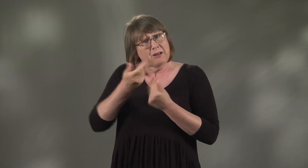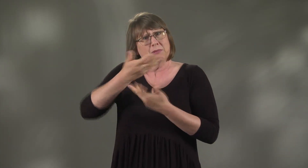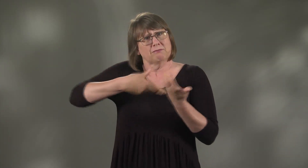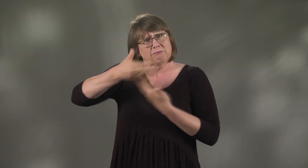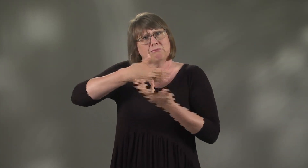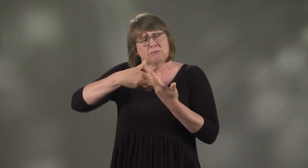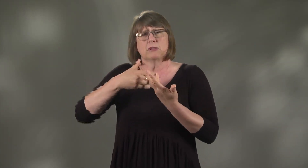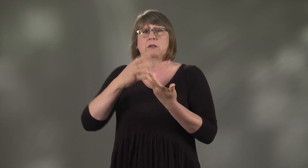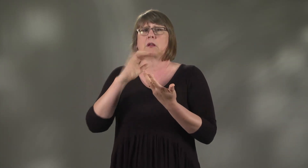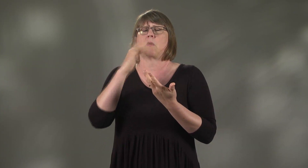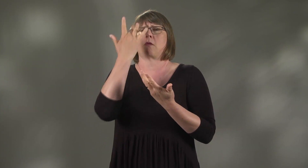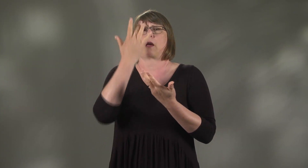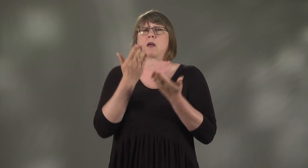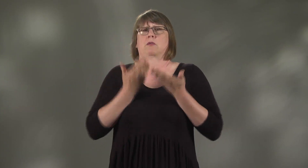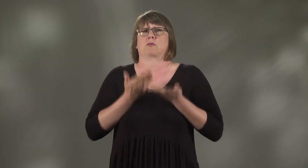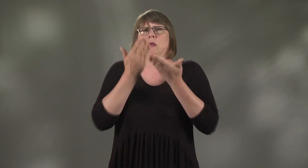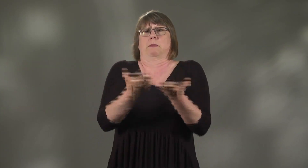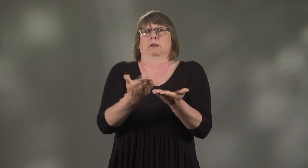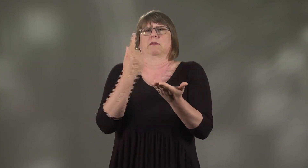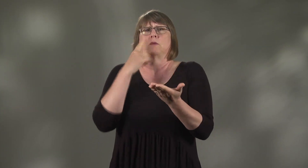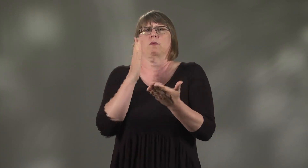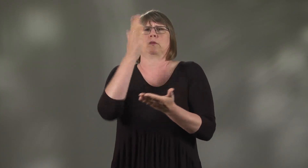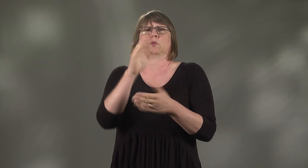so that I could get recommendations for future jobs.